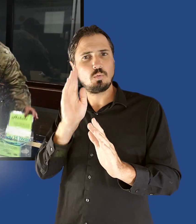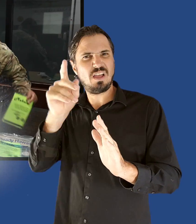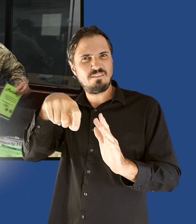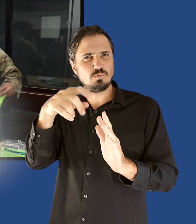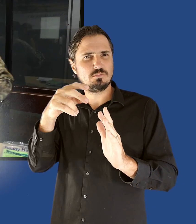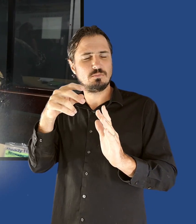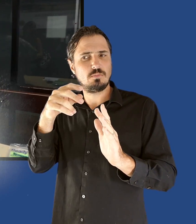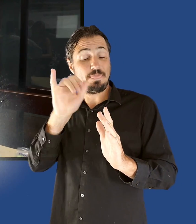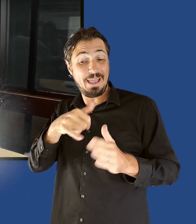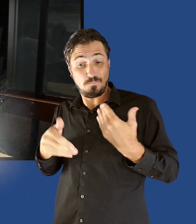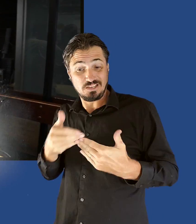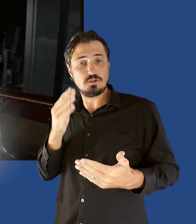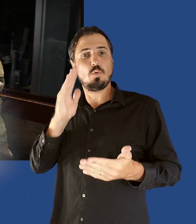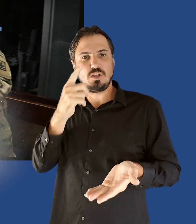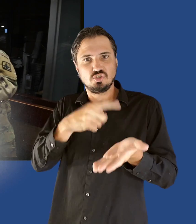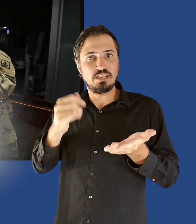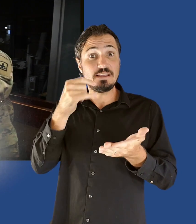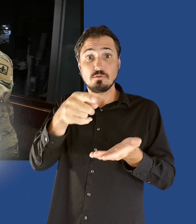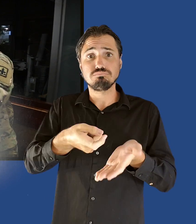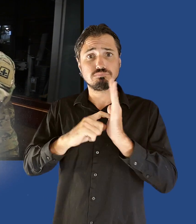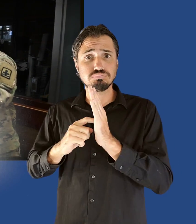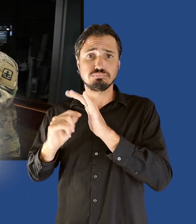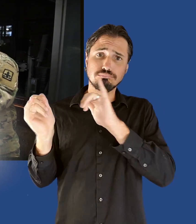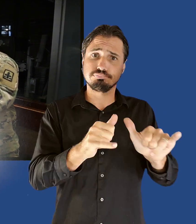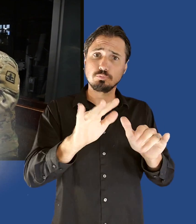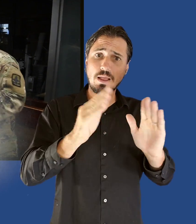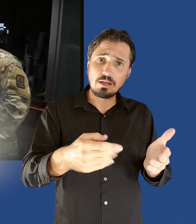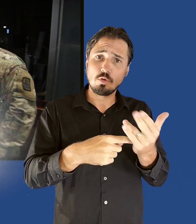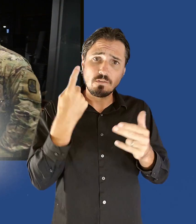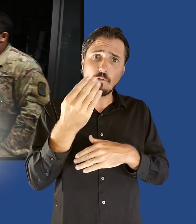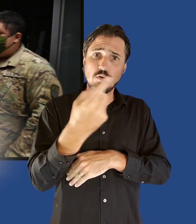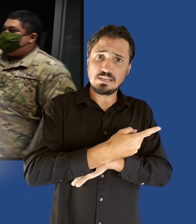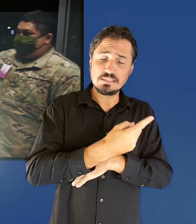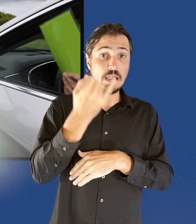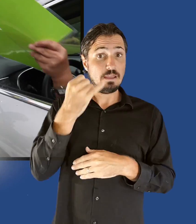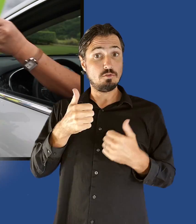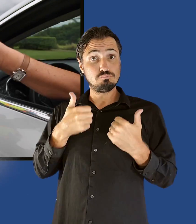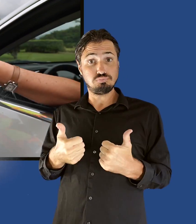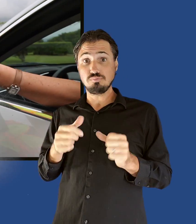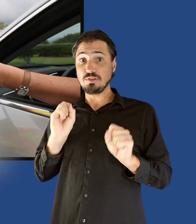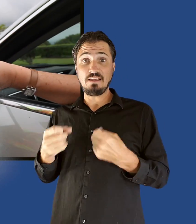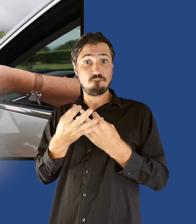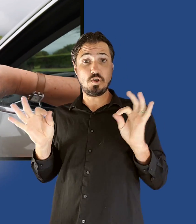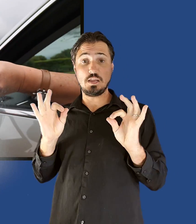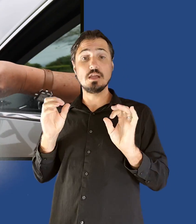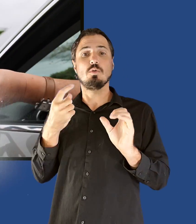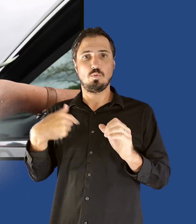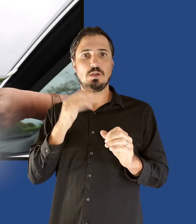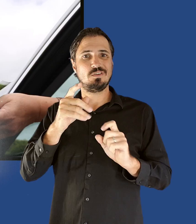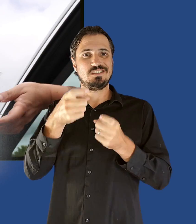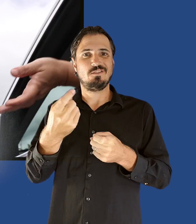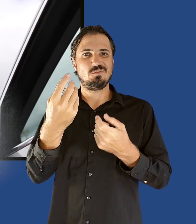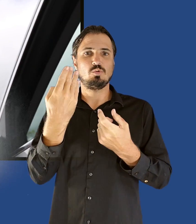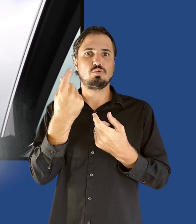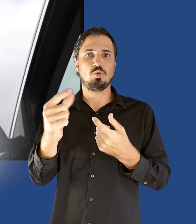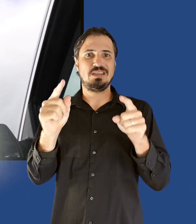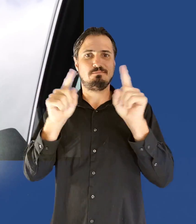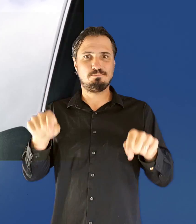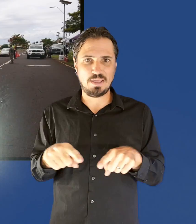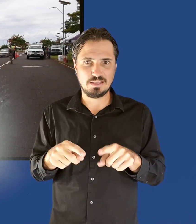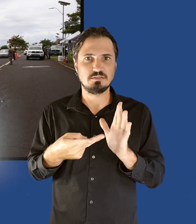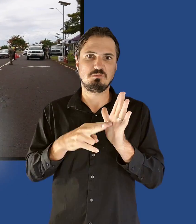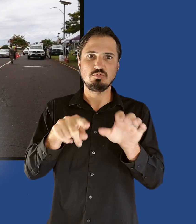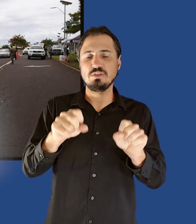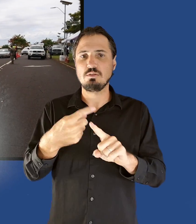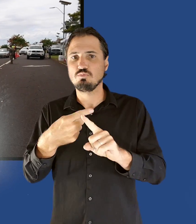Those who are not subject to quarantine are provided a green pass, which will allow them to rent a vehicle and bypass the law enforcement checkpoint located at the airport exit.